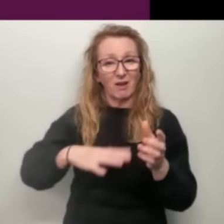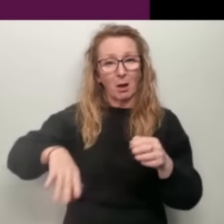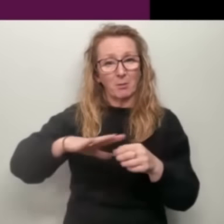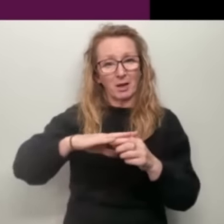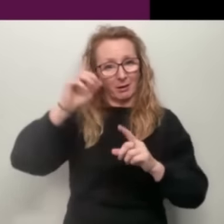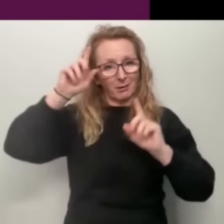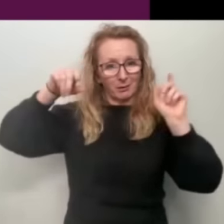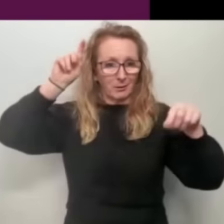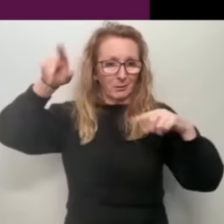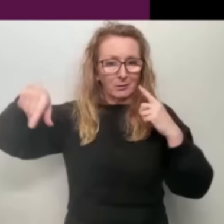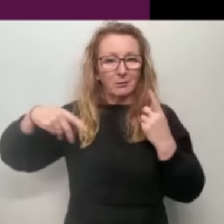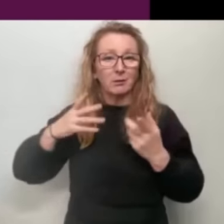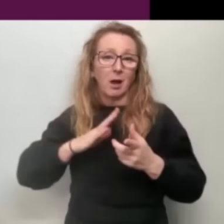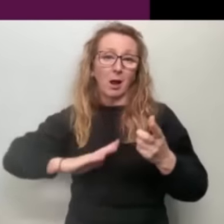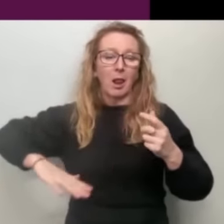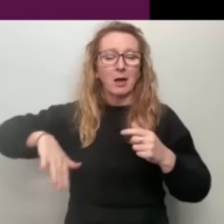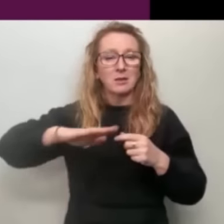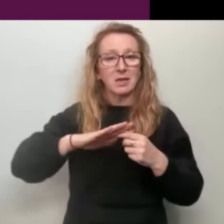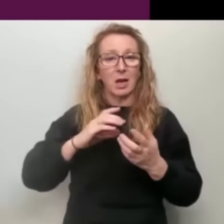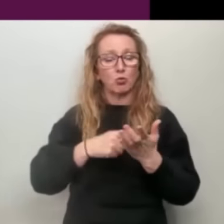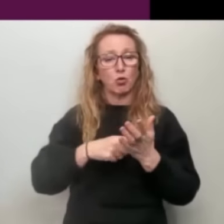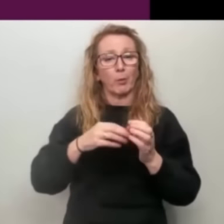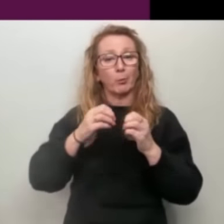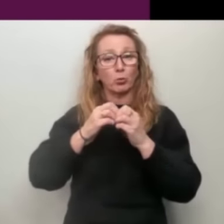The landscape that Robert Brooke bought into